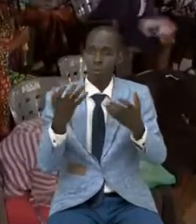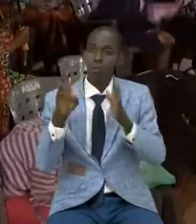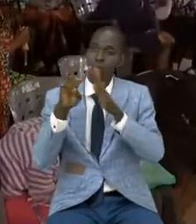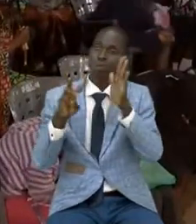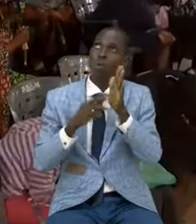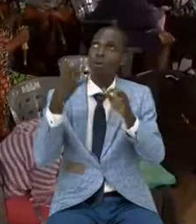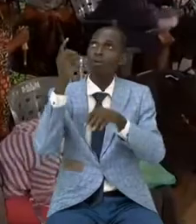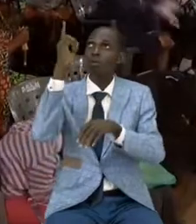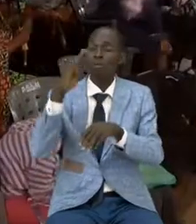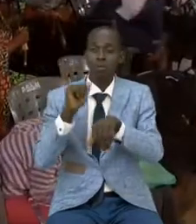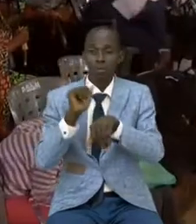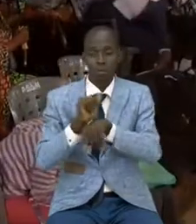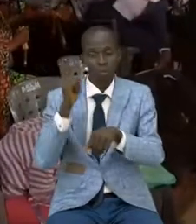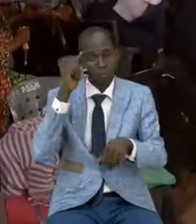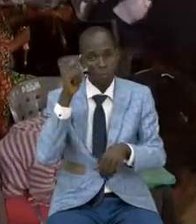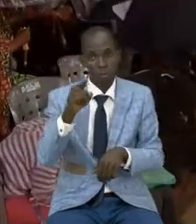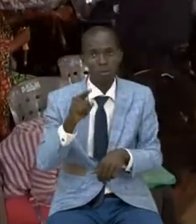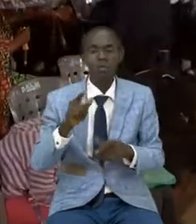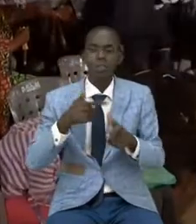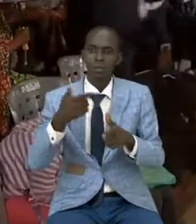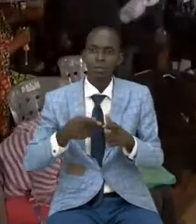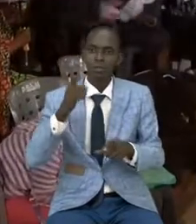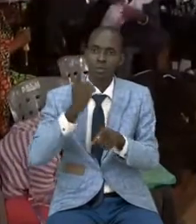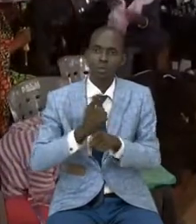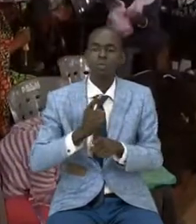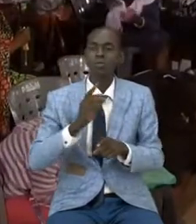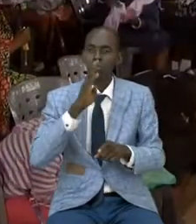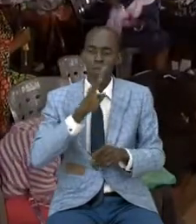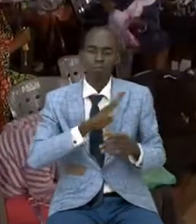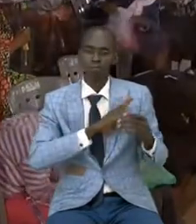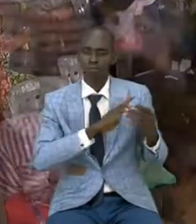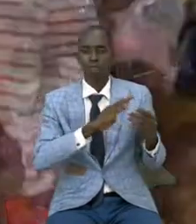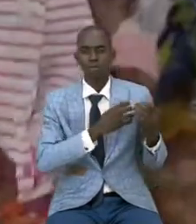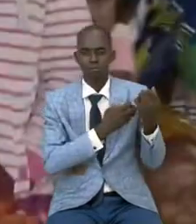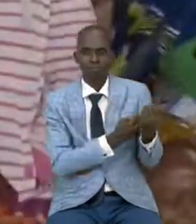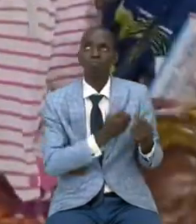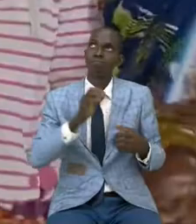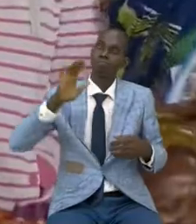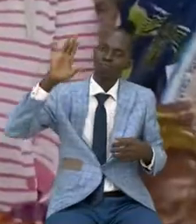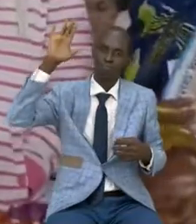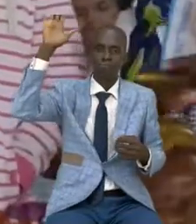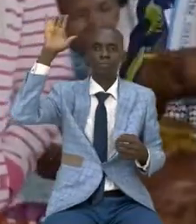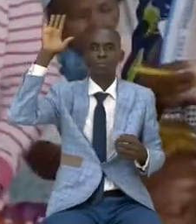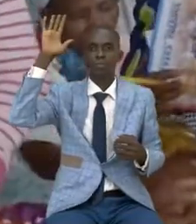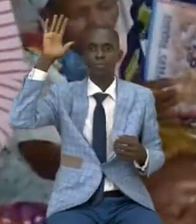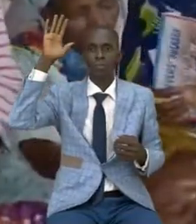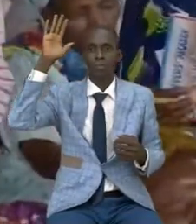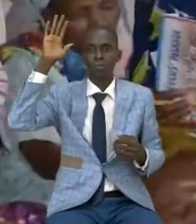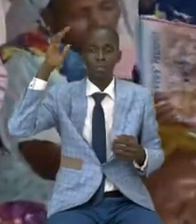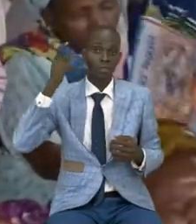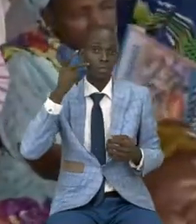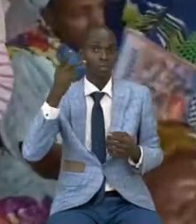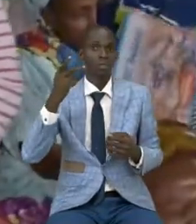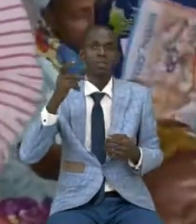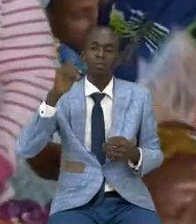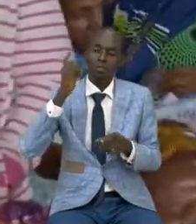of that time salvation has come your deliverance has come your forgiveness has come you are online